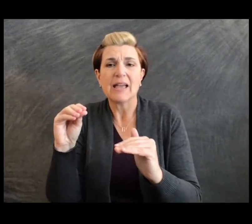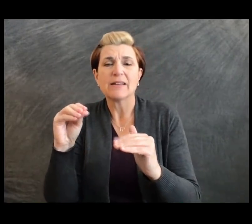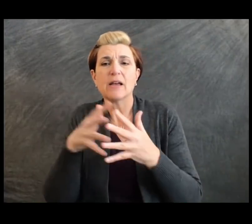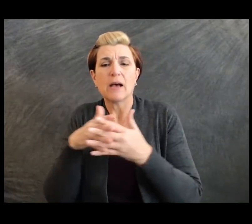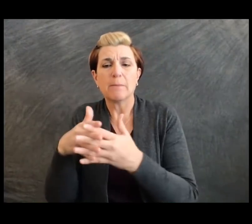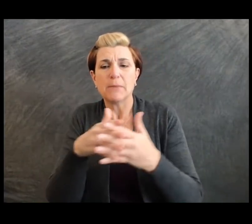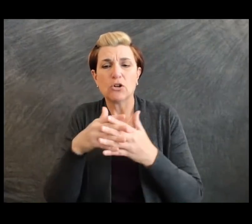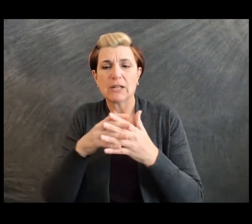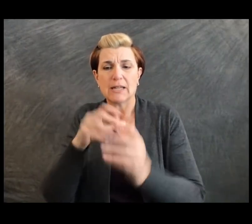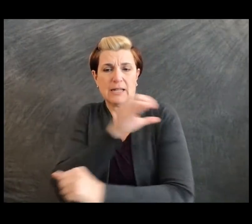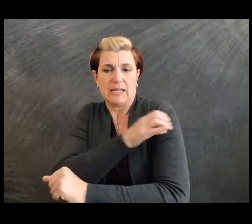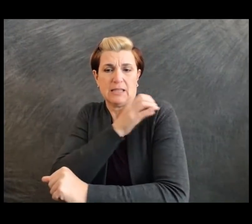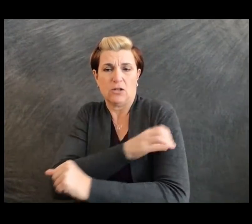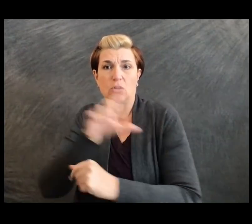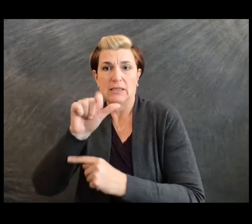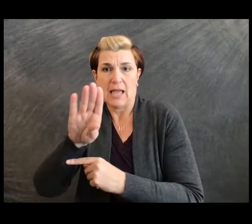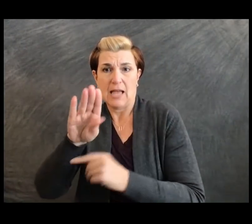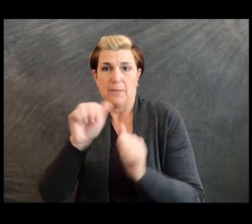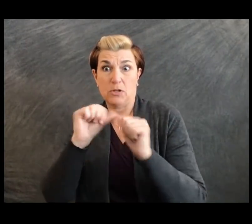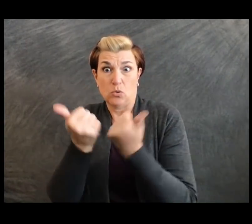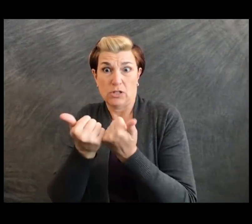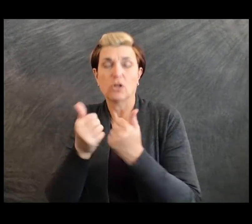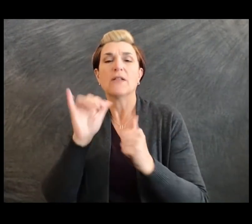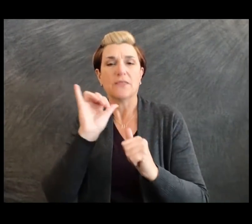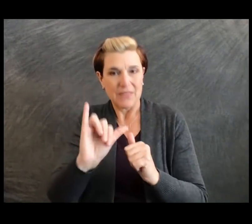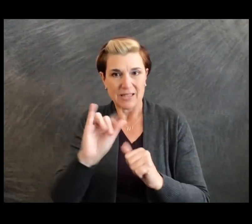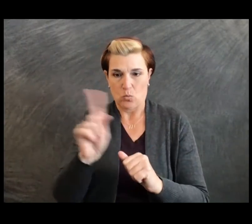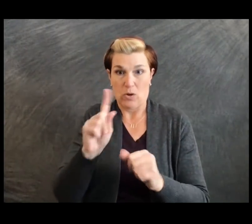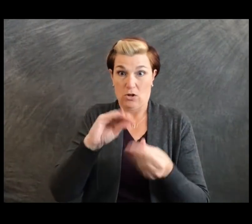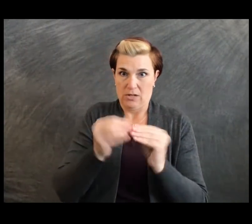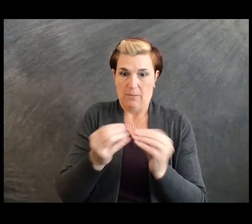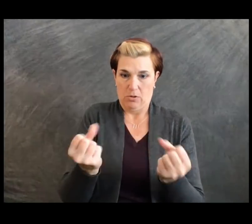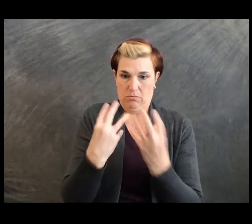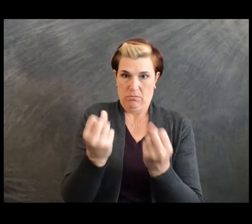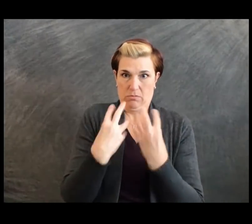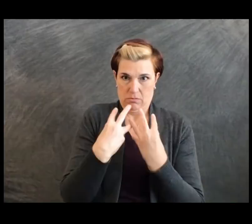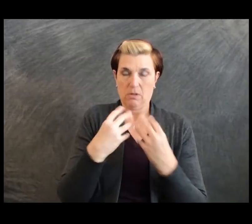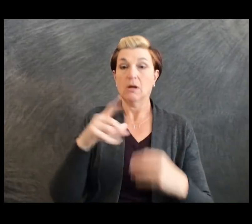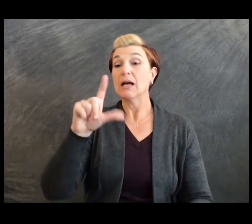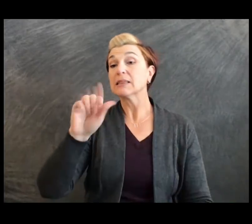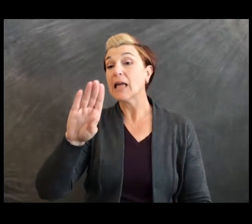these are the main reference laboratories LabCorp Quest Mayo Europe